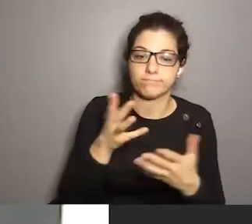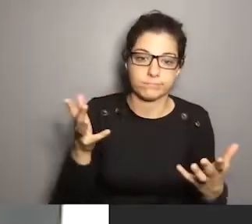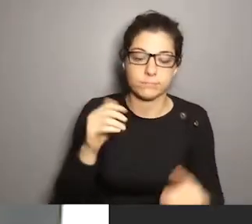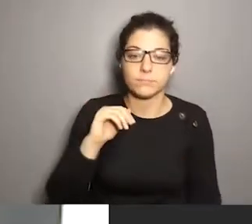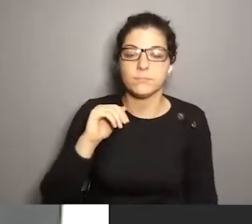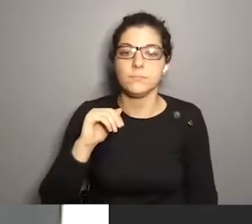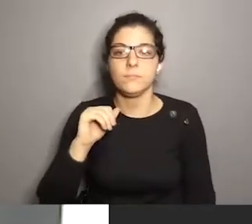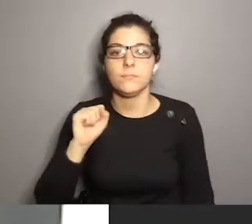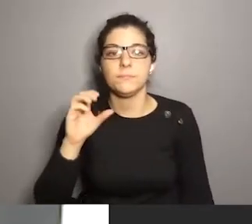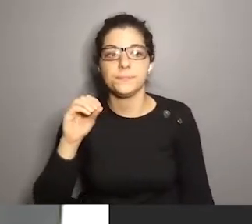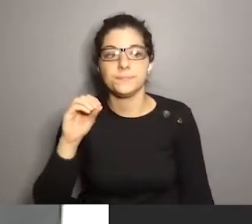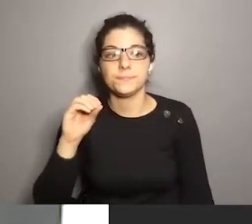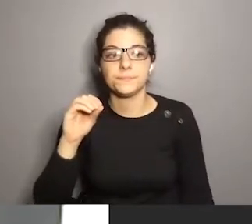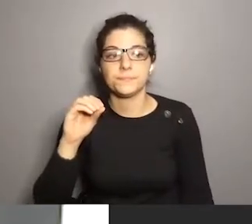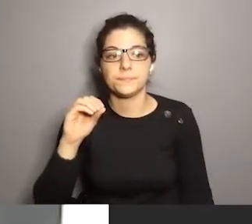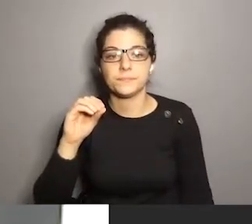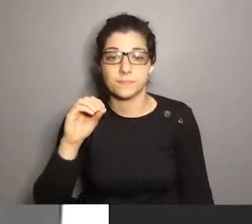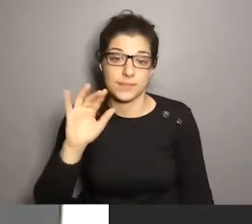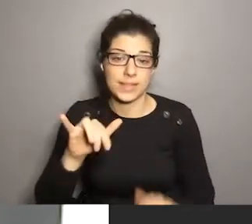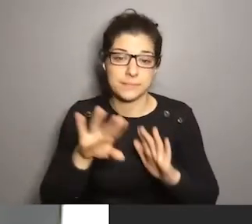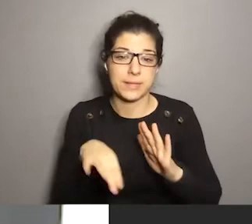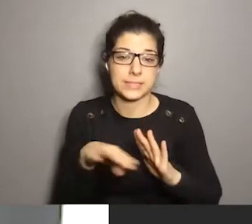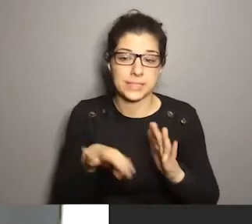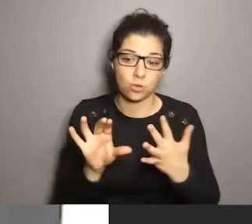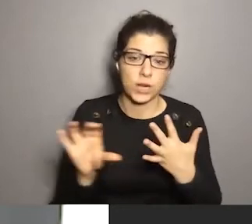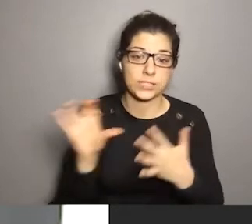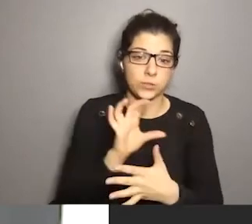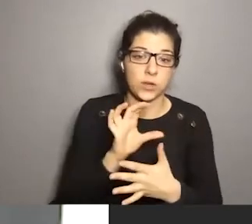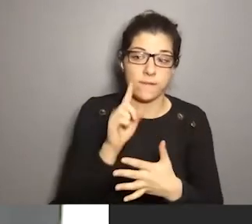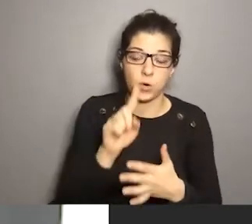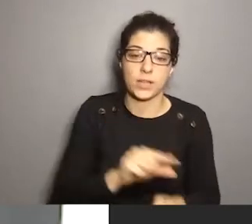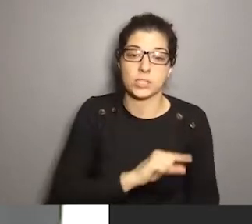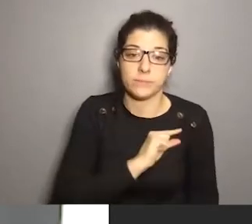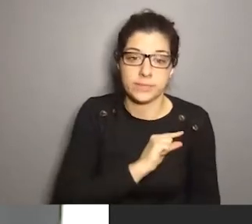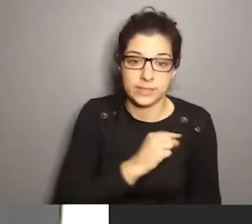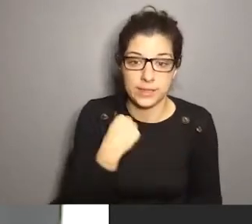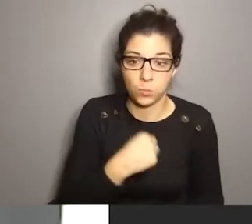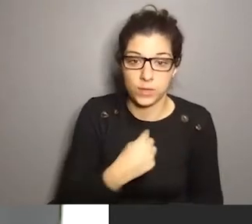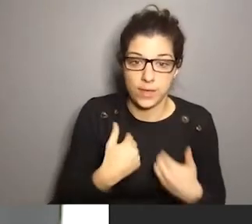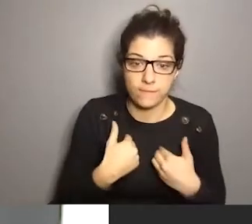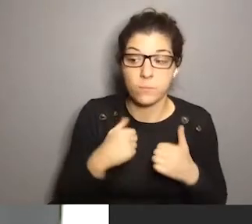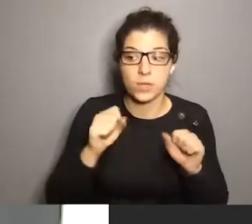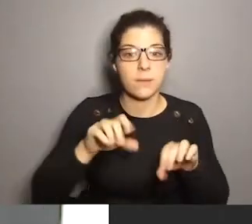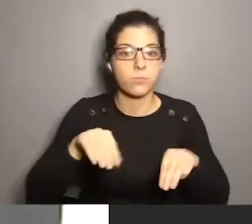So that's basically the criteria for the eligibility that we have but we can provide all kinds of services.